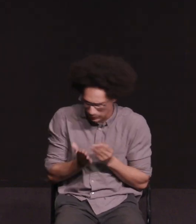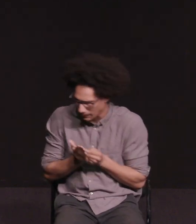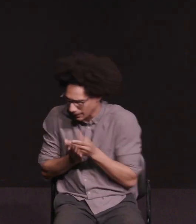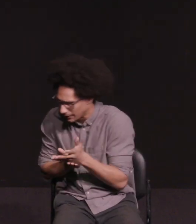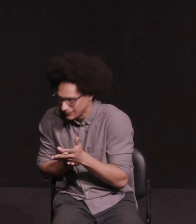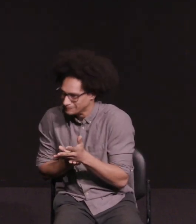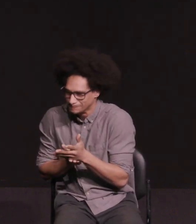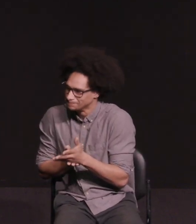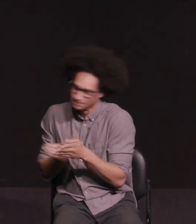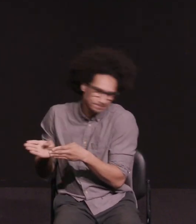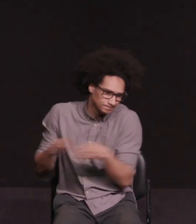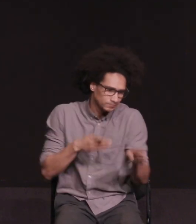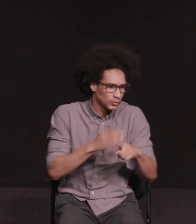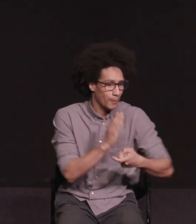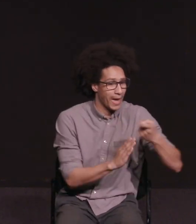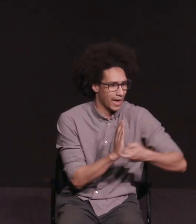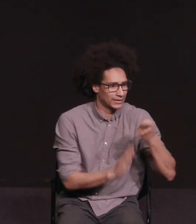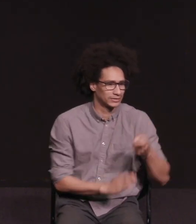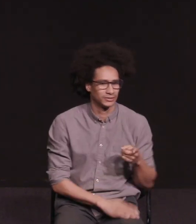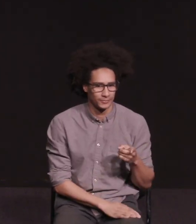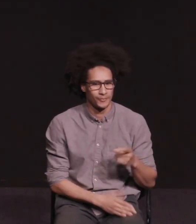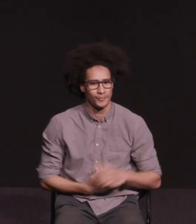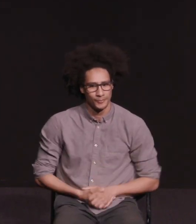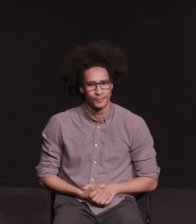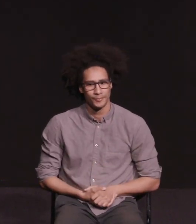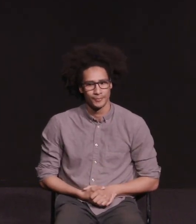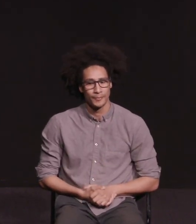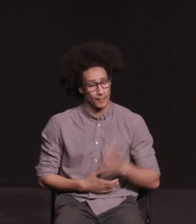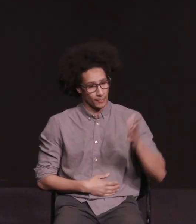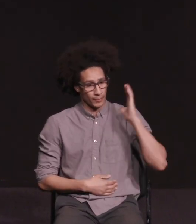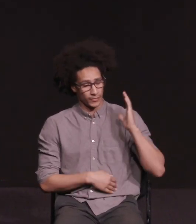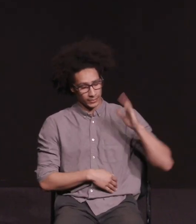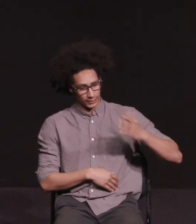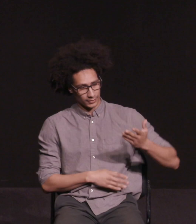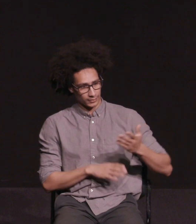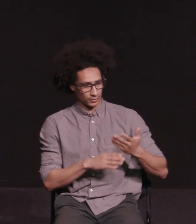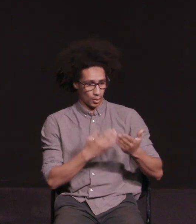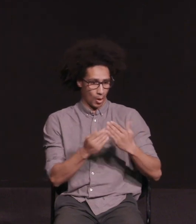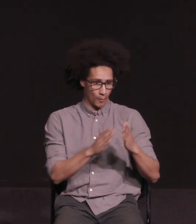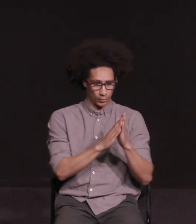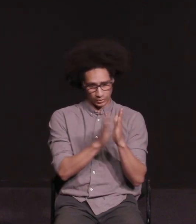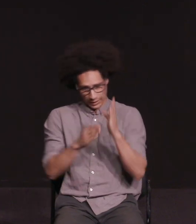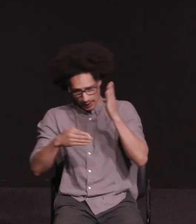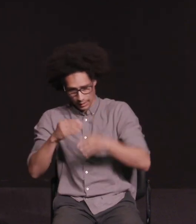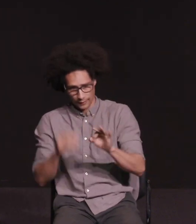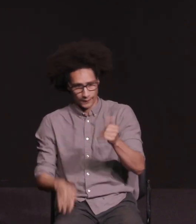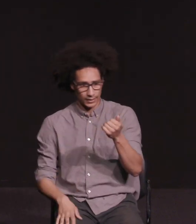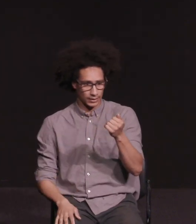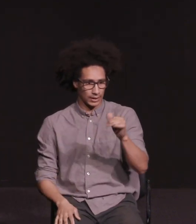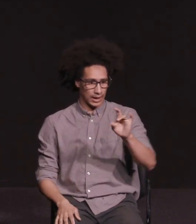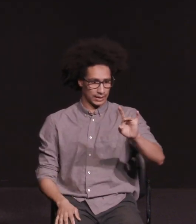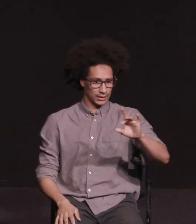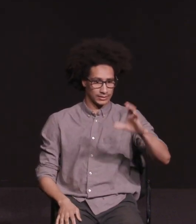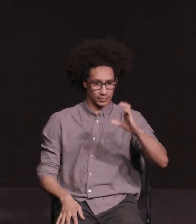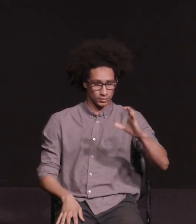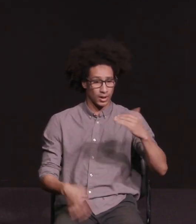While these magazines dating back to the late 19th century had some impact on young readers, many of the books have